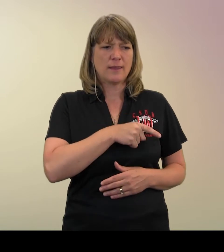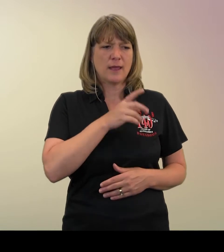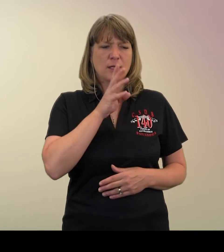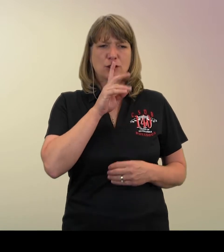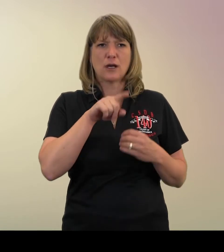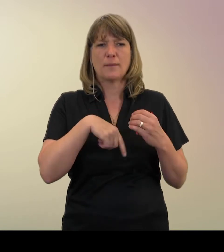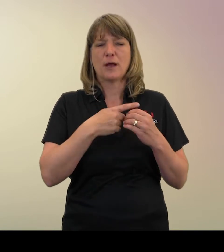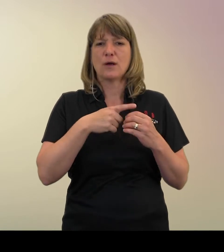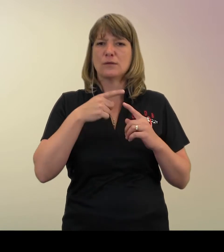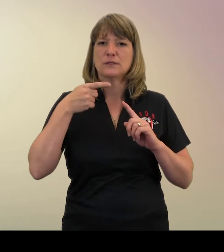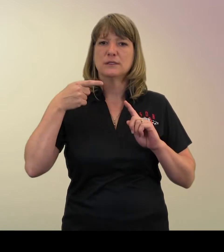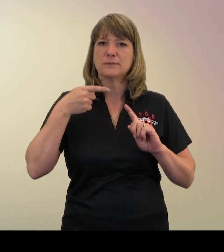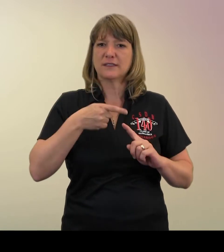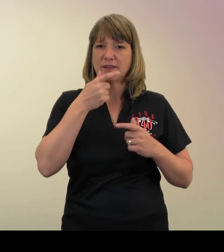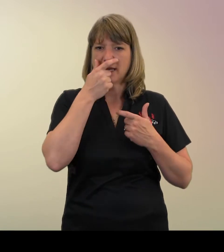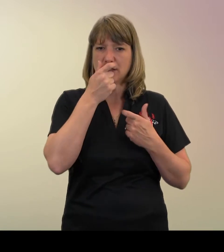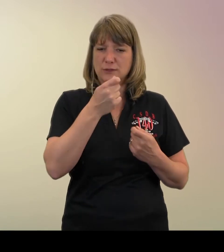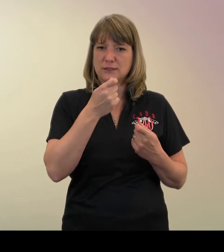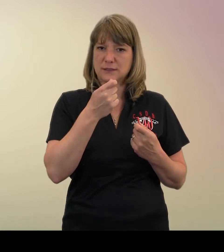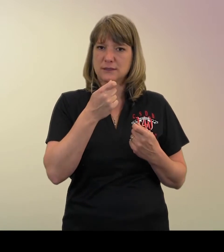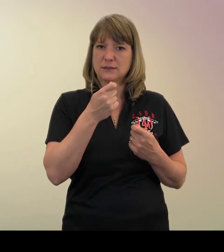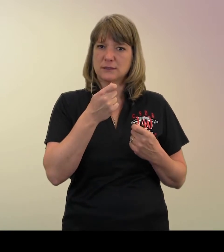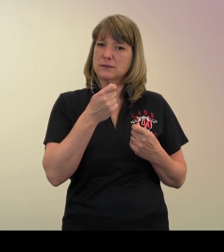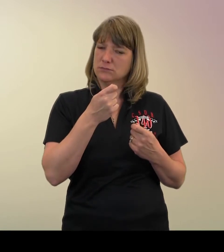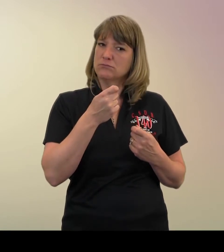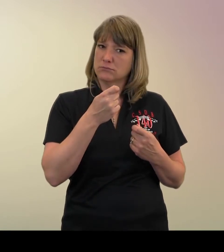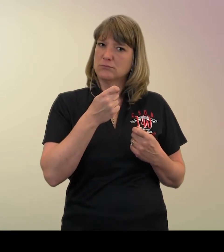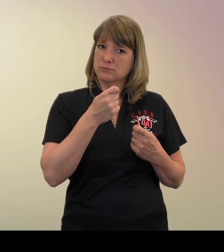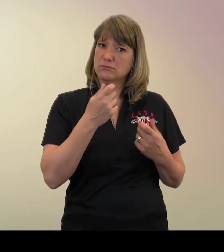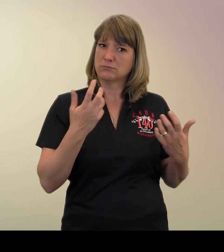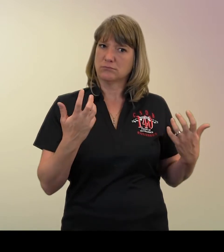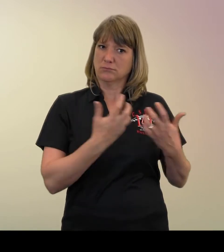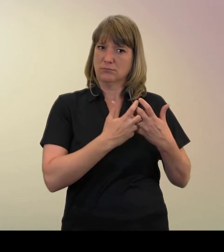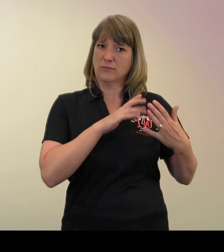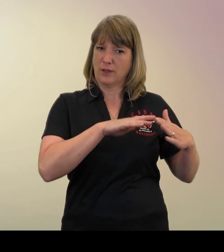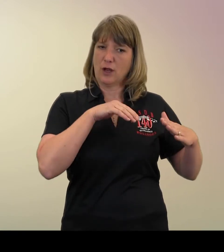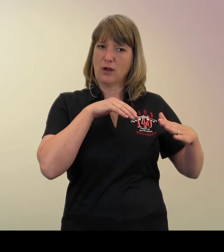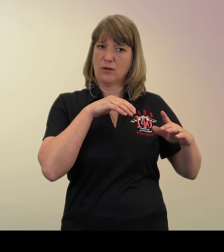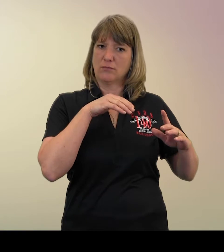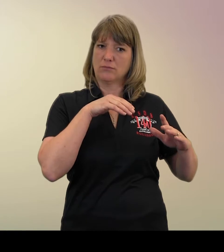see that they talk about specific interests that are within